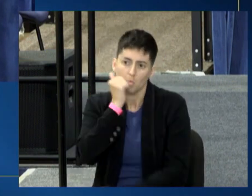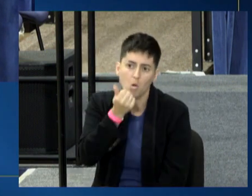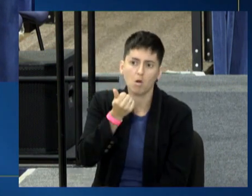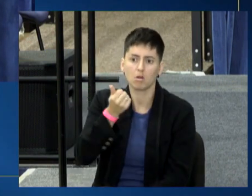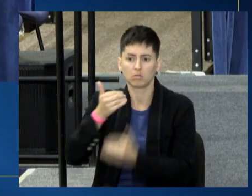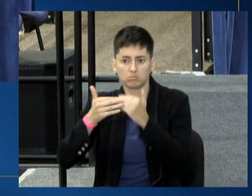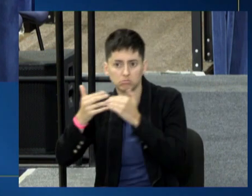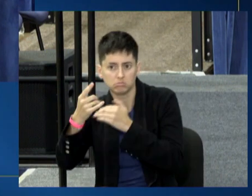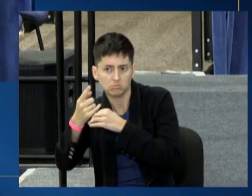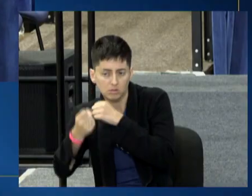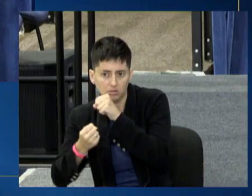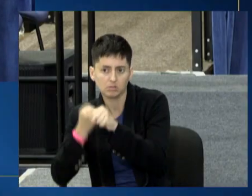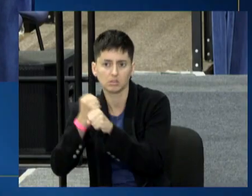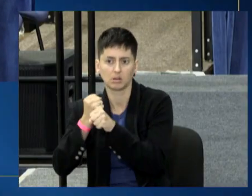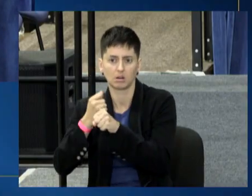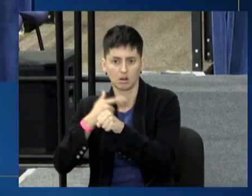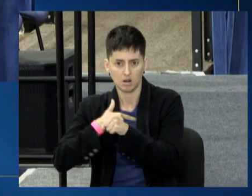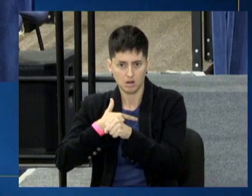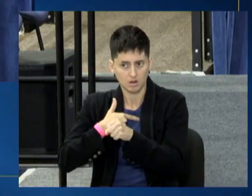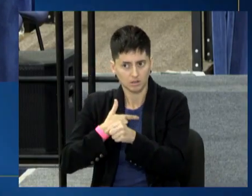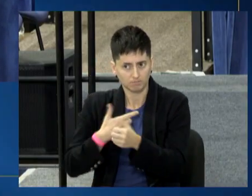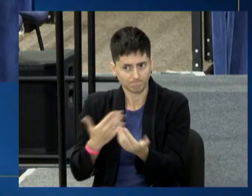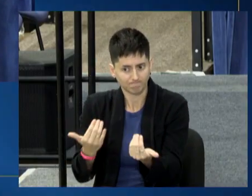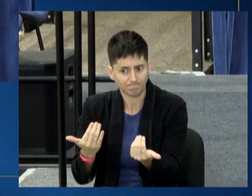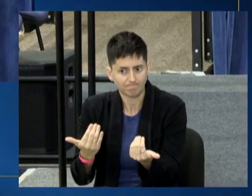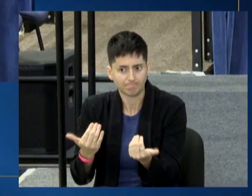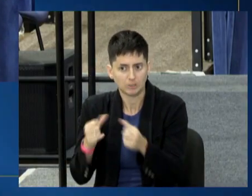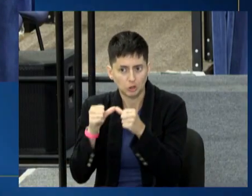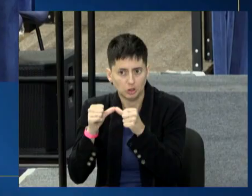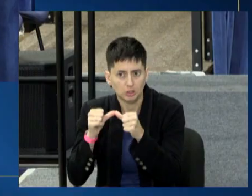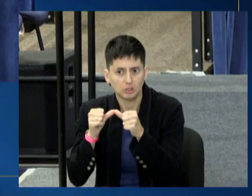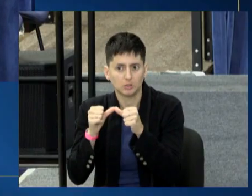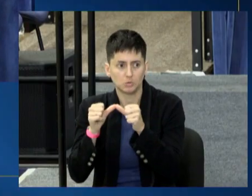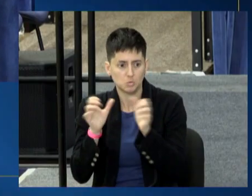keep pushing us. What are the hardest problems that we are going to tackle next?